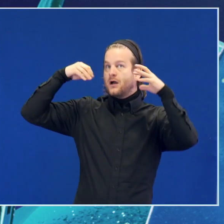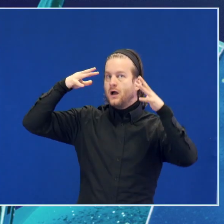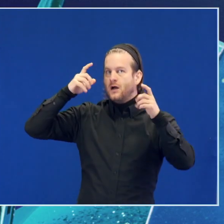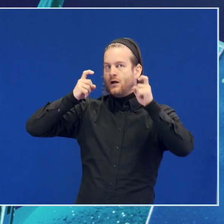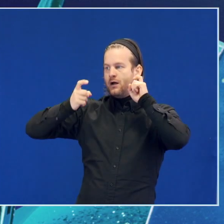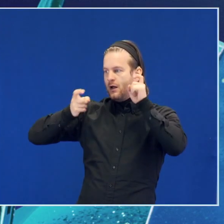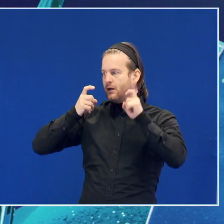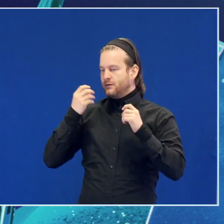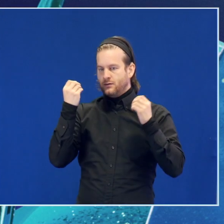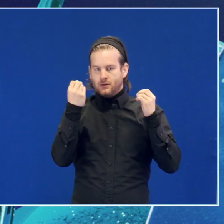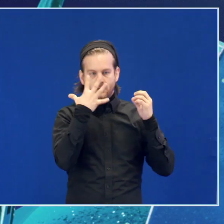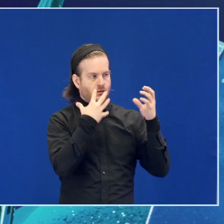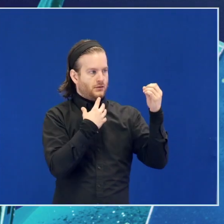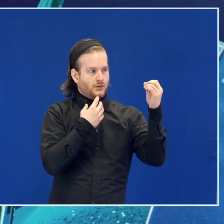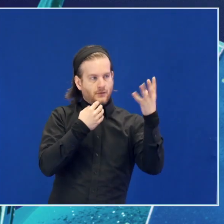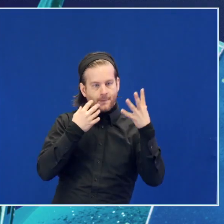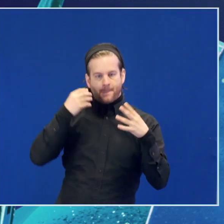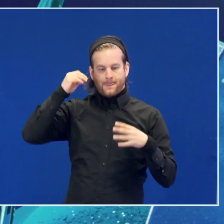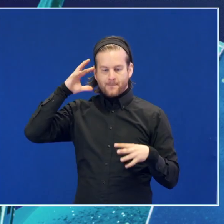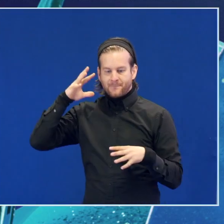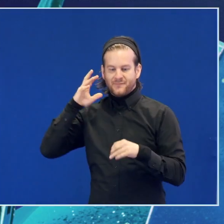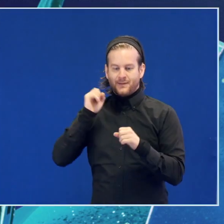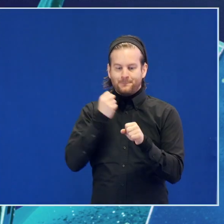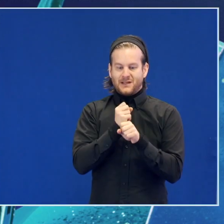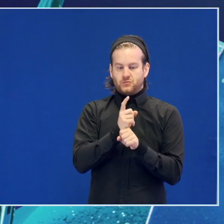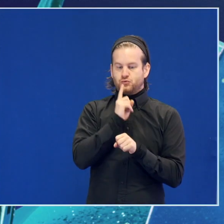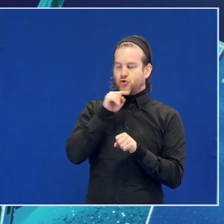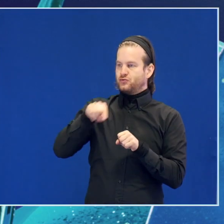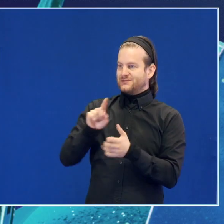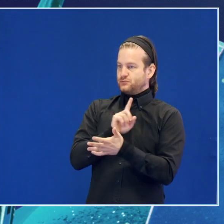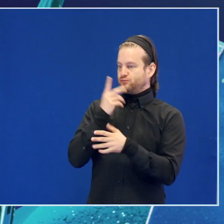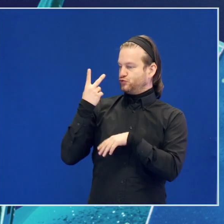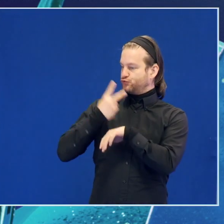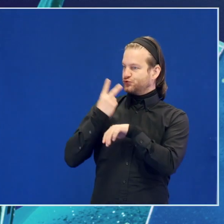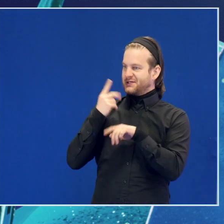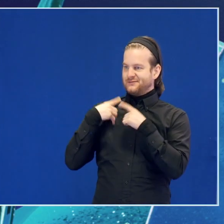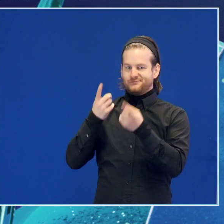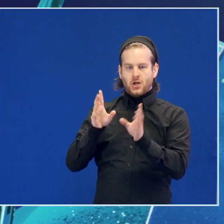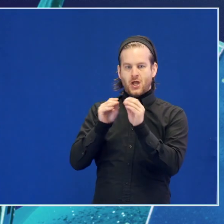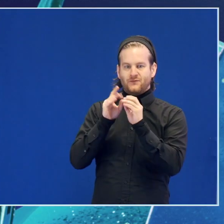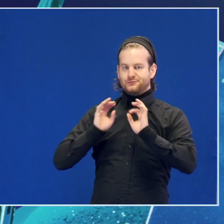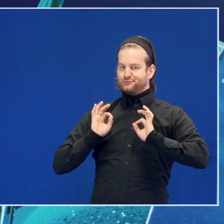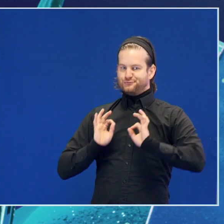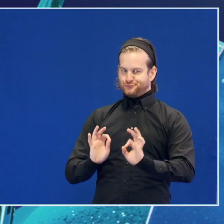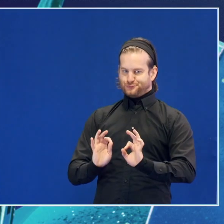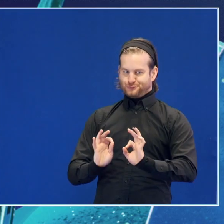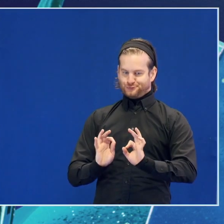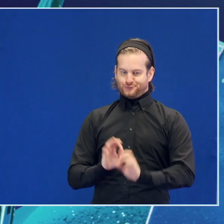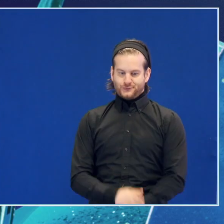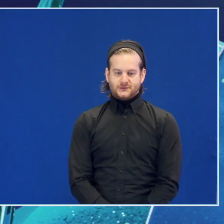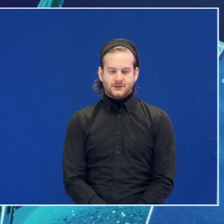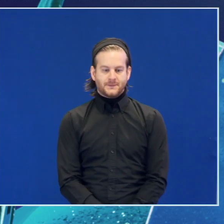in a conference, every space you're in impacts how productive you are, how you feel.